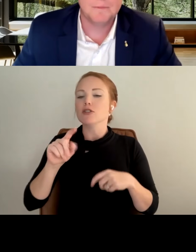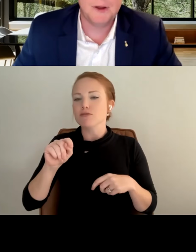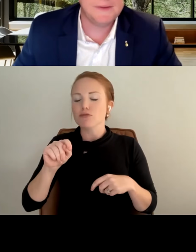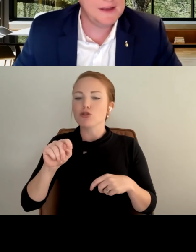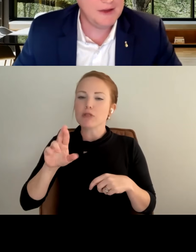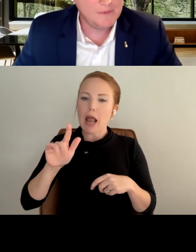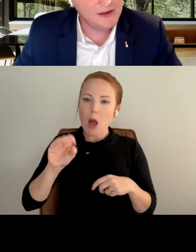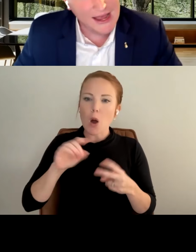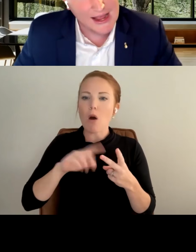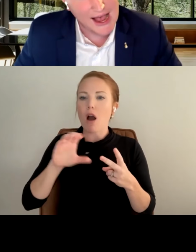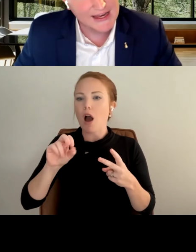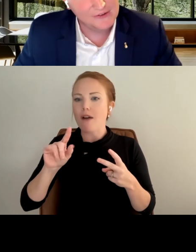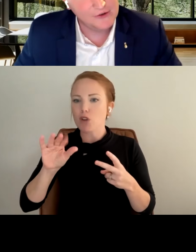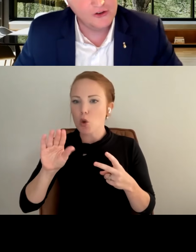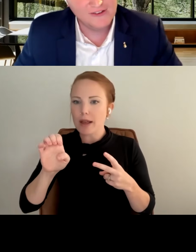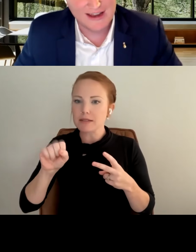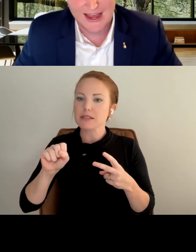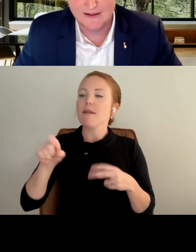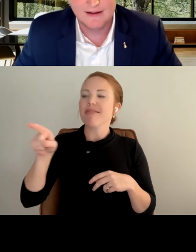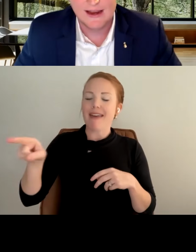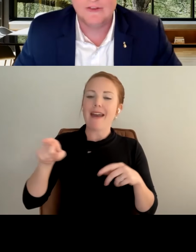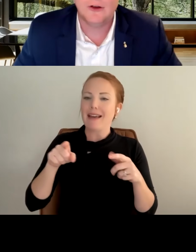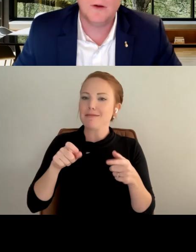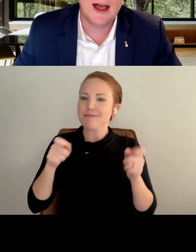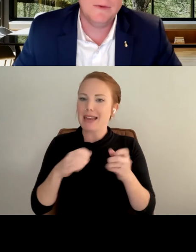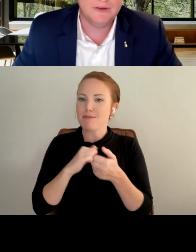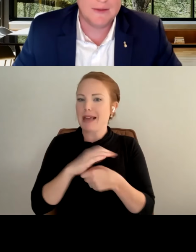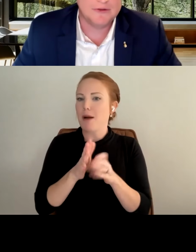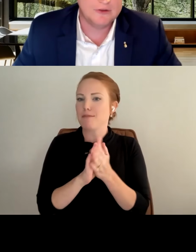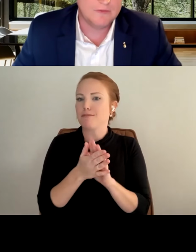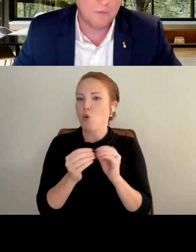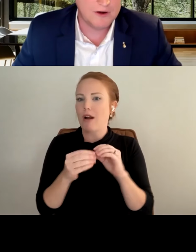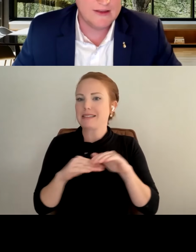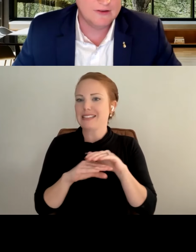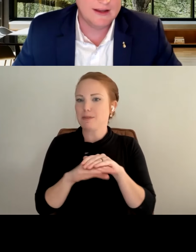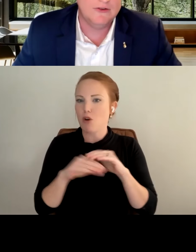but at the same time today I need a solution today, and so I was able to more easily,